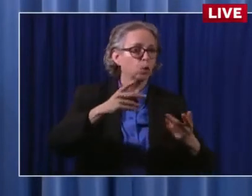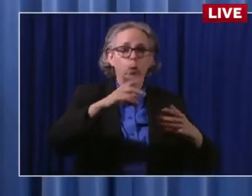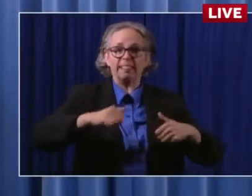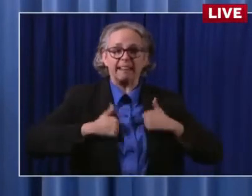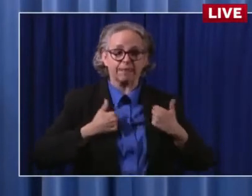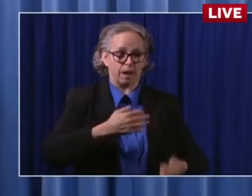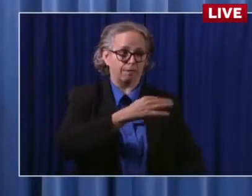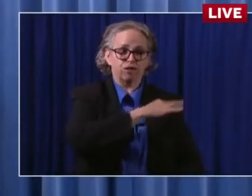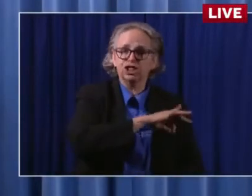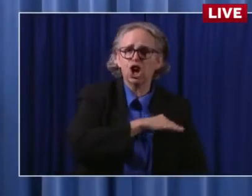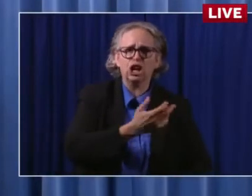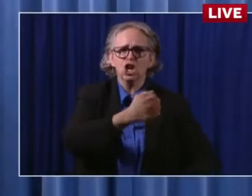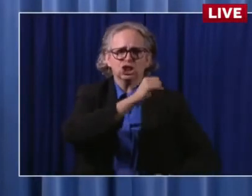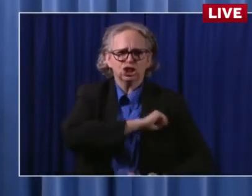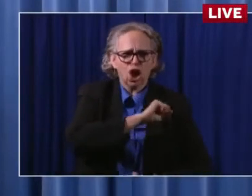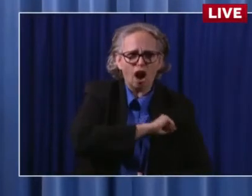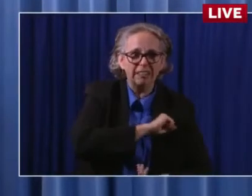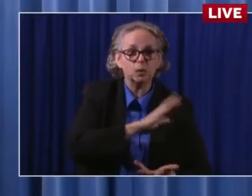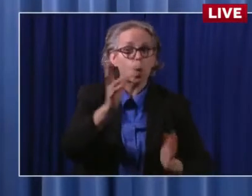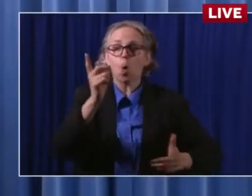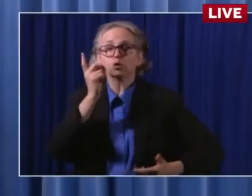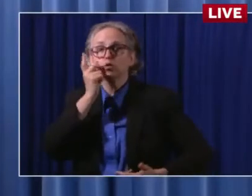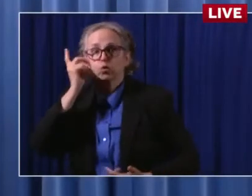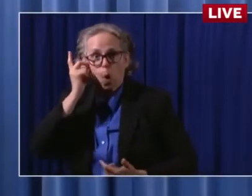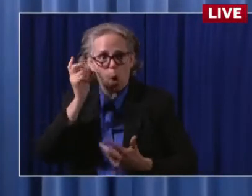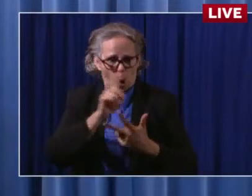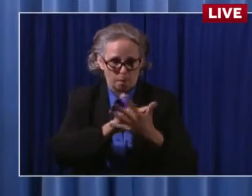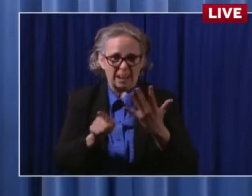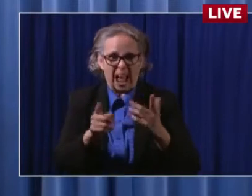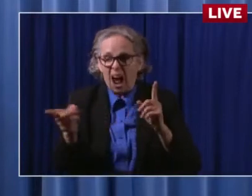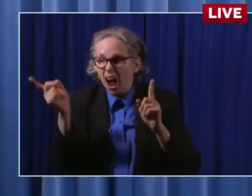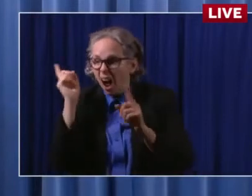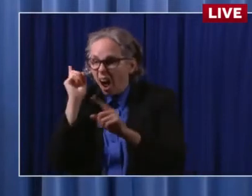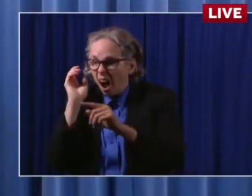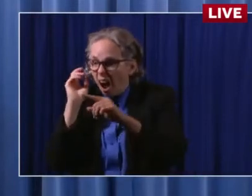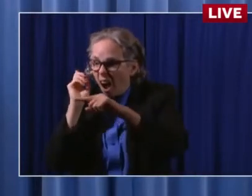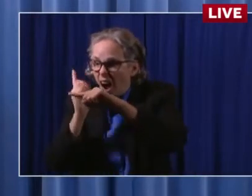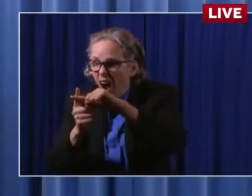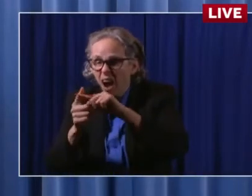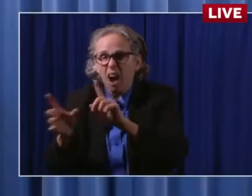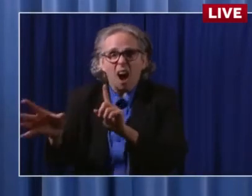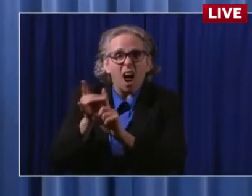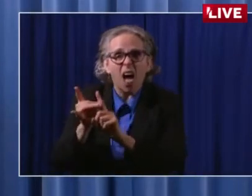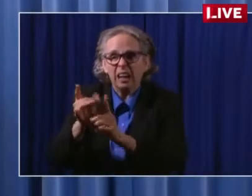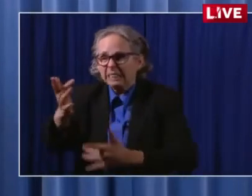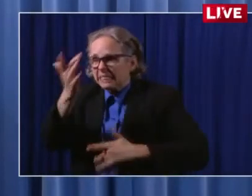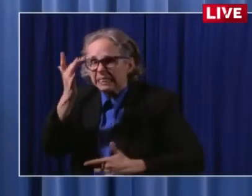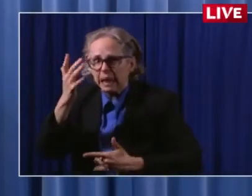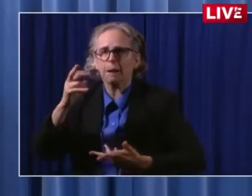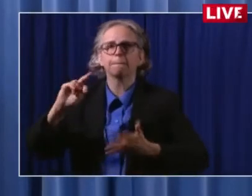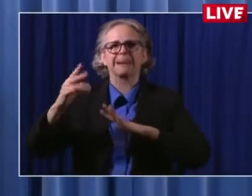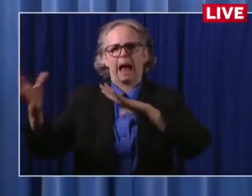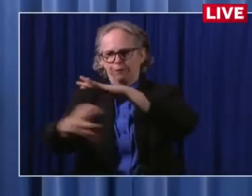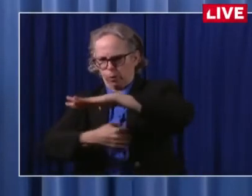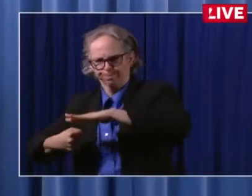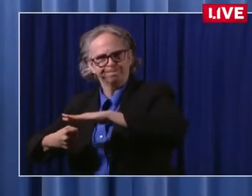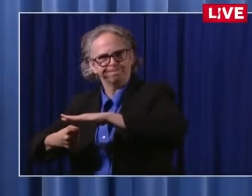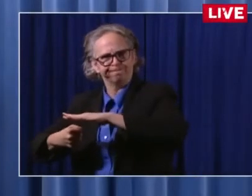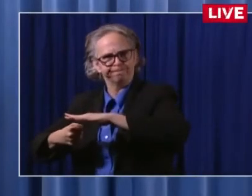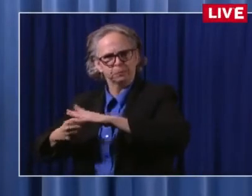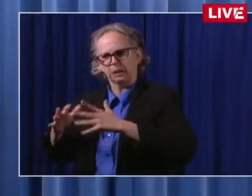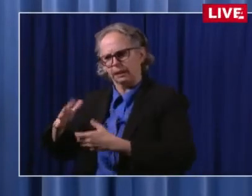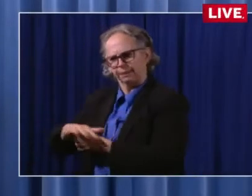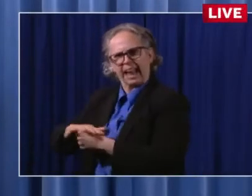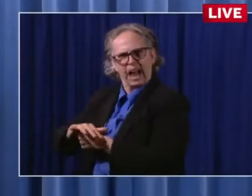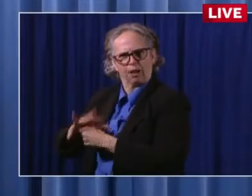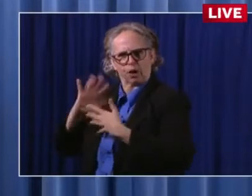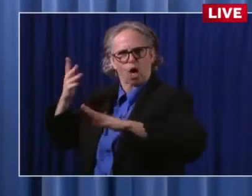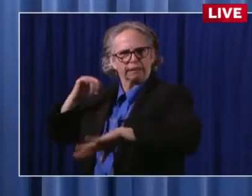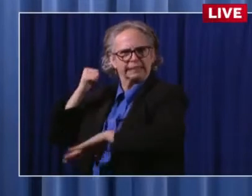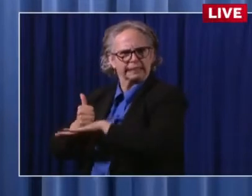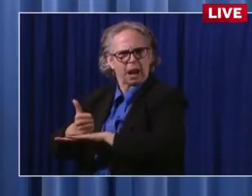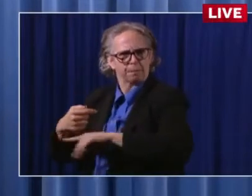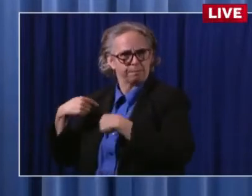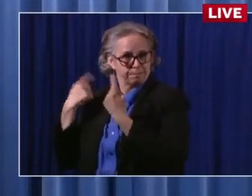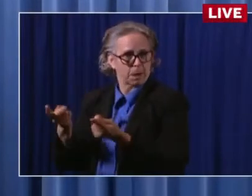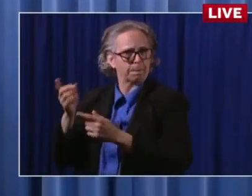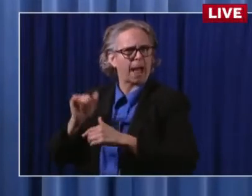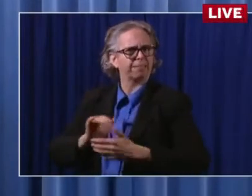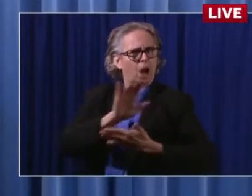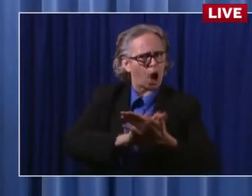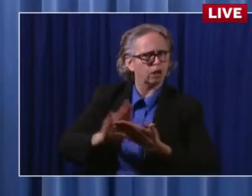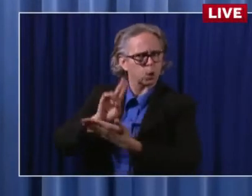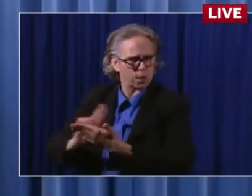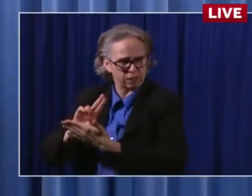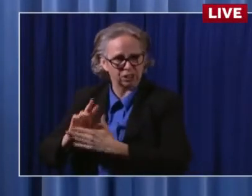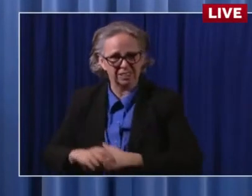RELOCATE INDIVIDUALS WHO LIVE IN RESIDENCE HALLS, FRATERNITIES, OR OTHER INSTITUTIONAL AFFILIATE HOUSING FOR THOSE INDIVIDUALS WHO BECOME SYMPTOMATIC.